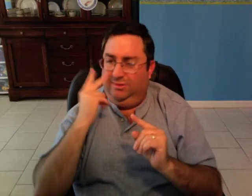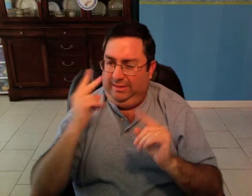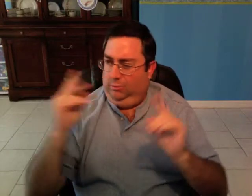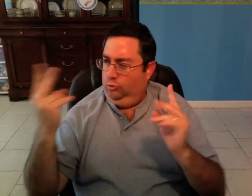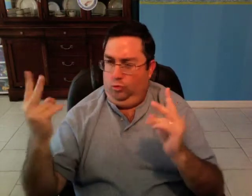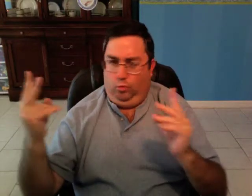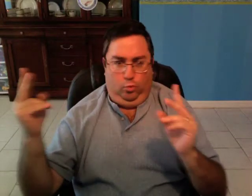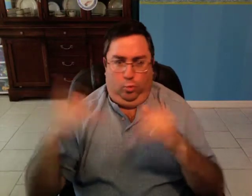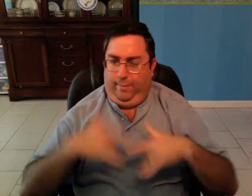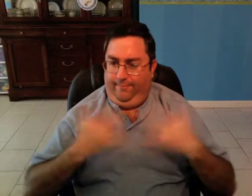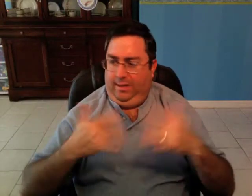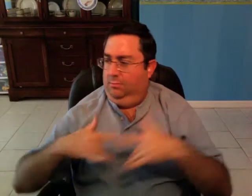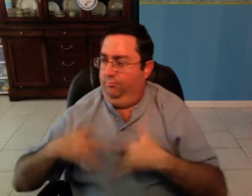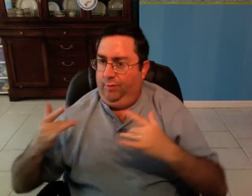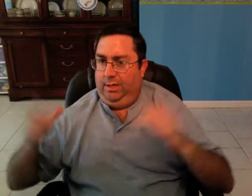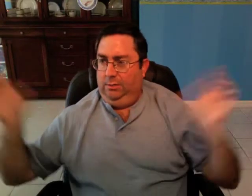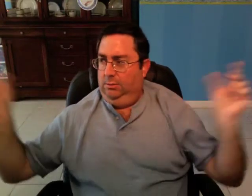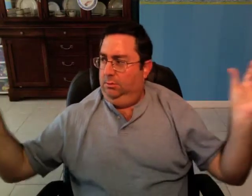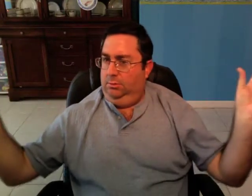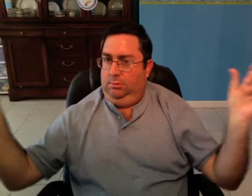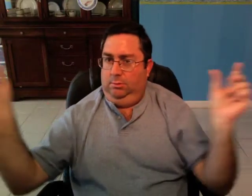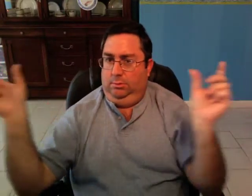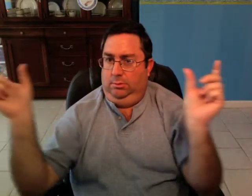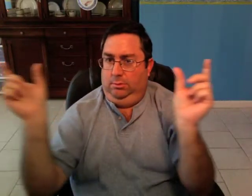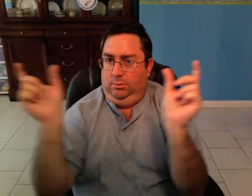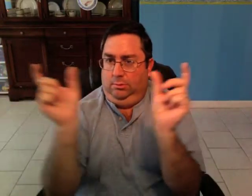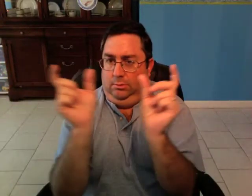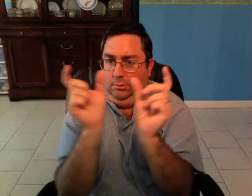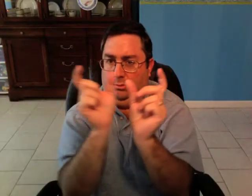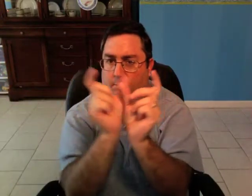where you see two events converging,